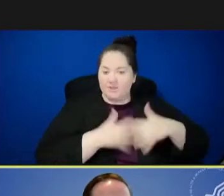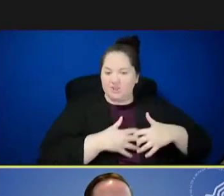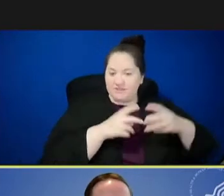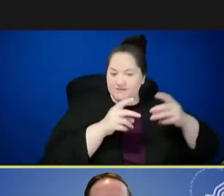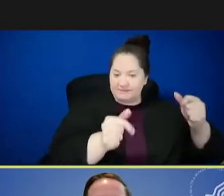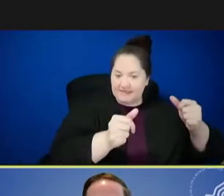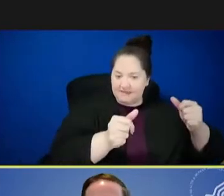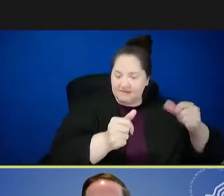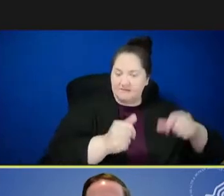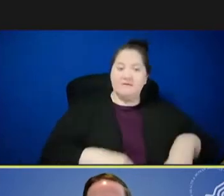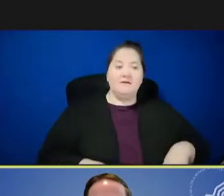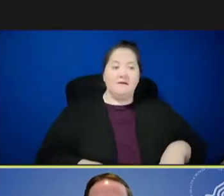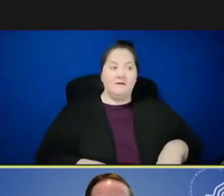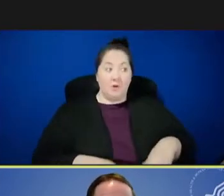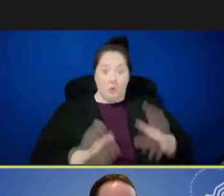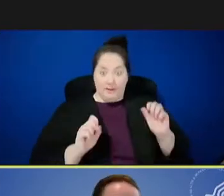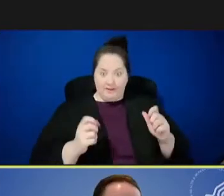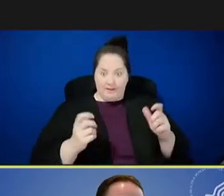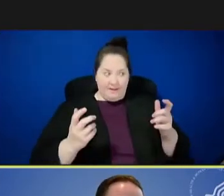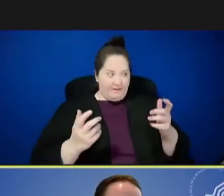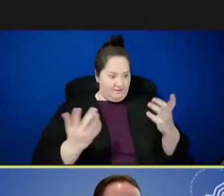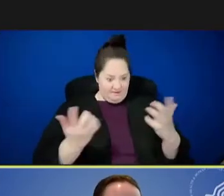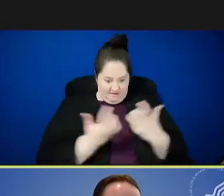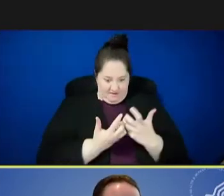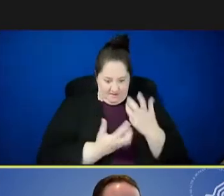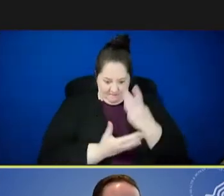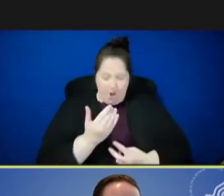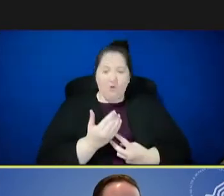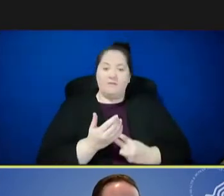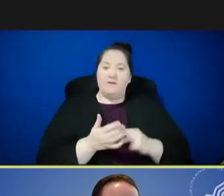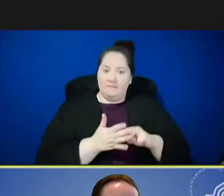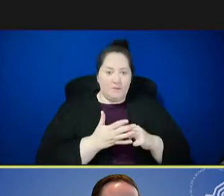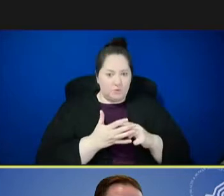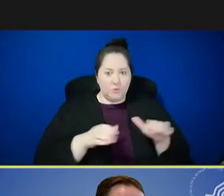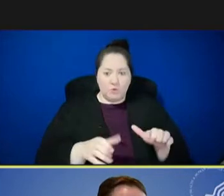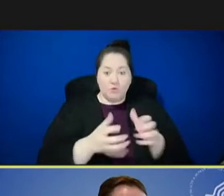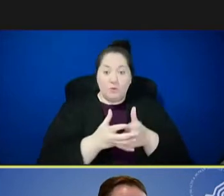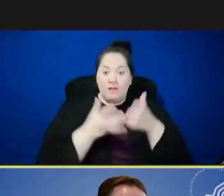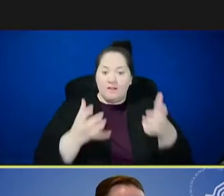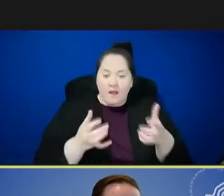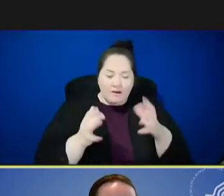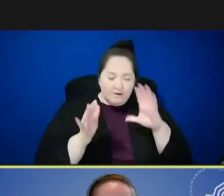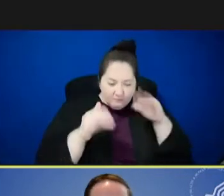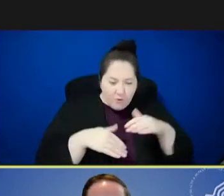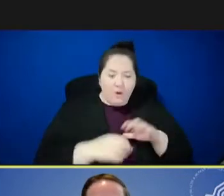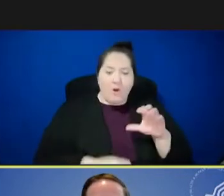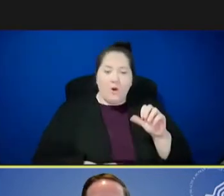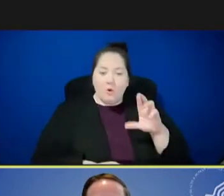we can accomplish a lot of things and focus on the core challenges for society and science.